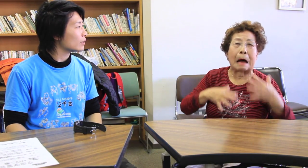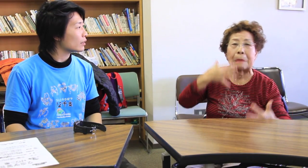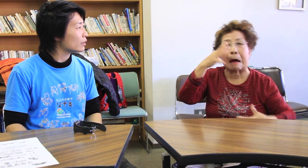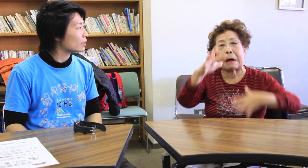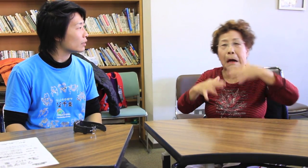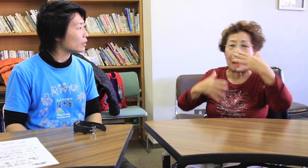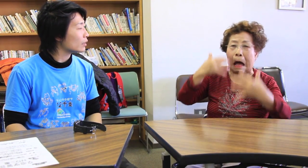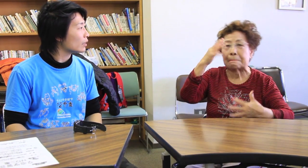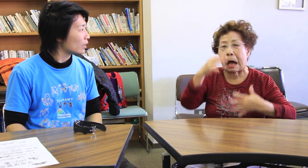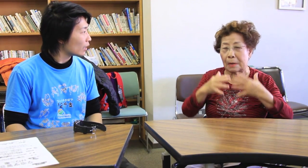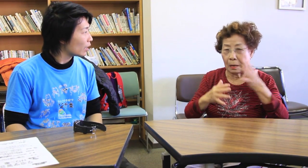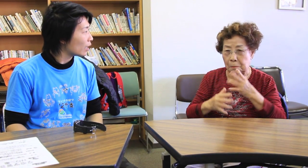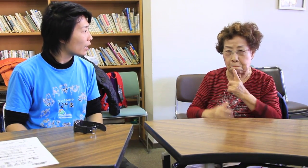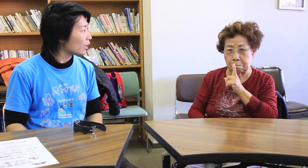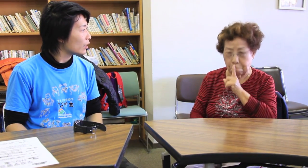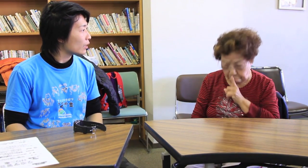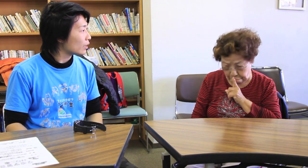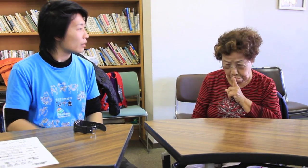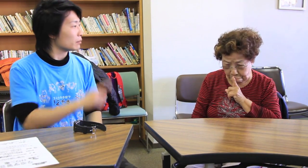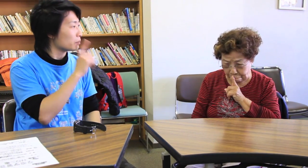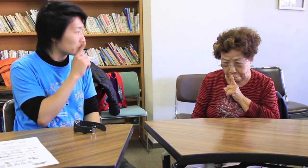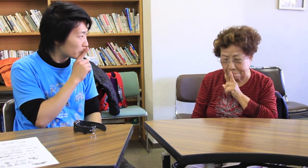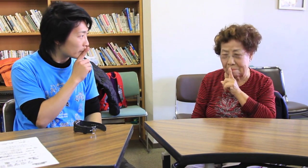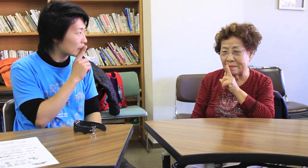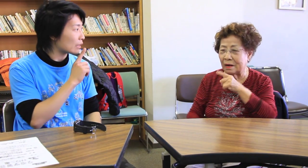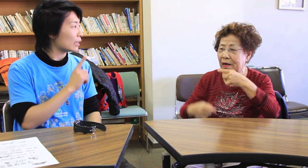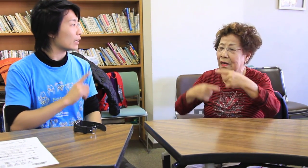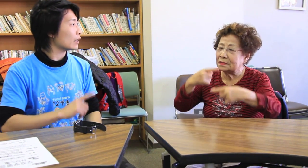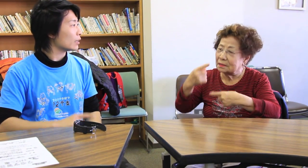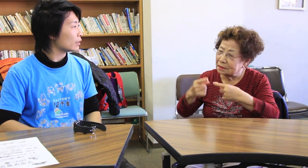My father preferred silence, instead of voicing and signing.